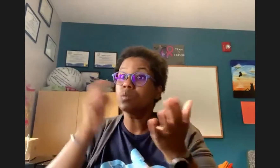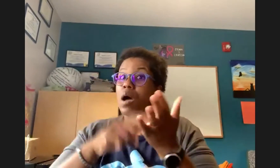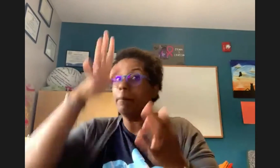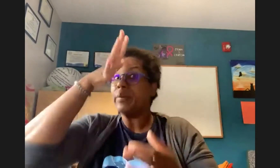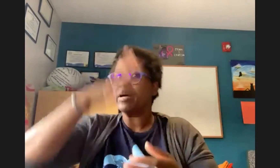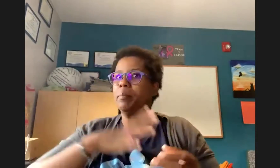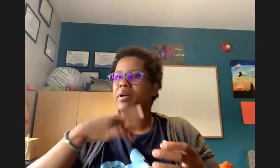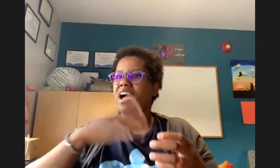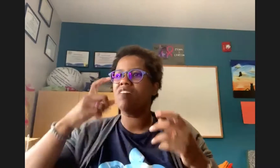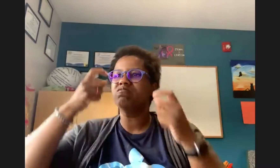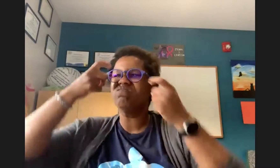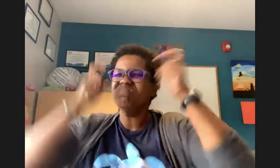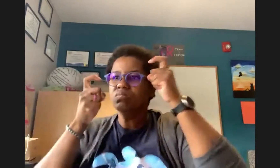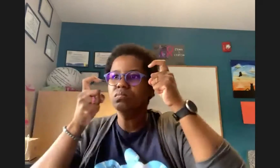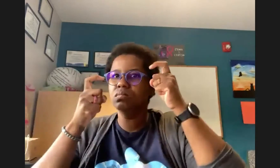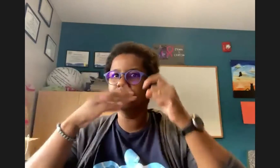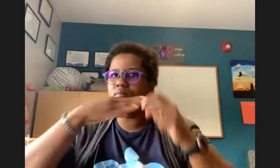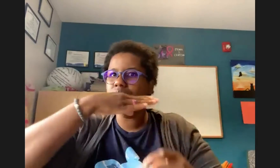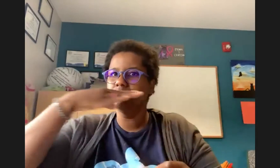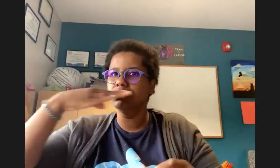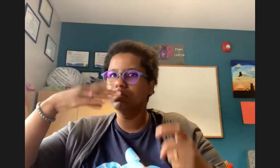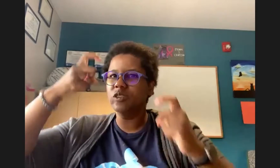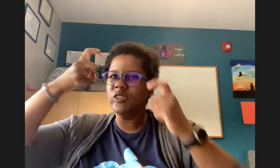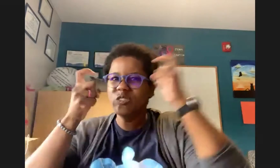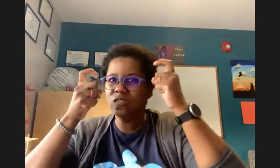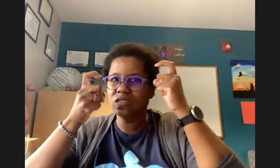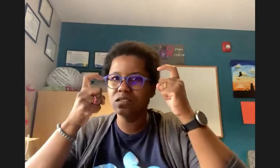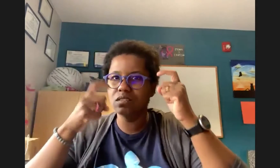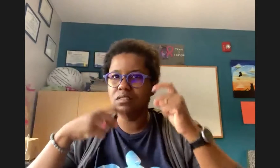with their fierce expressions exuding power.